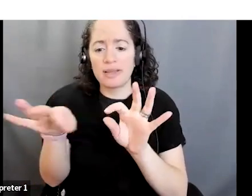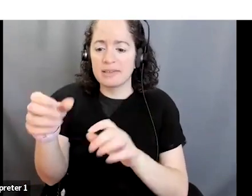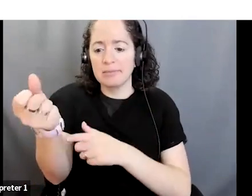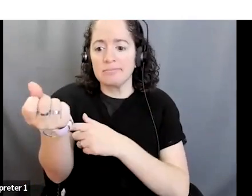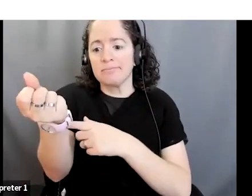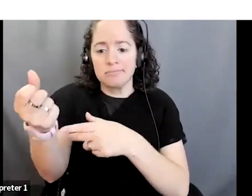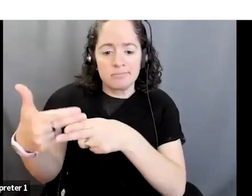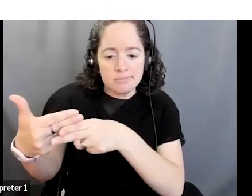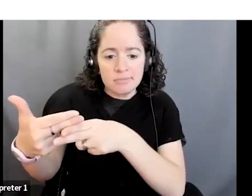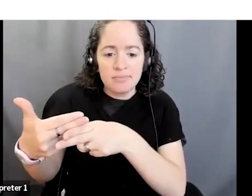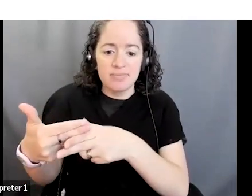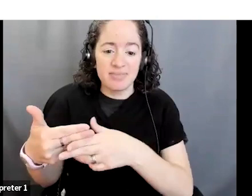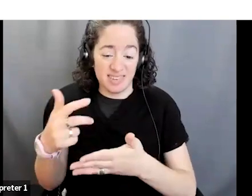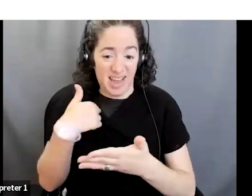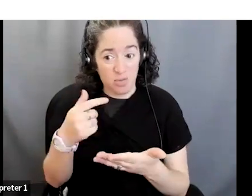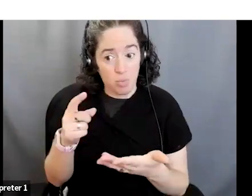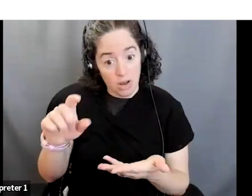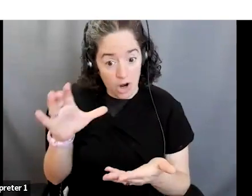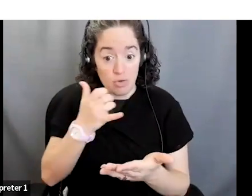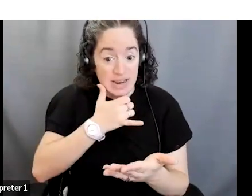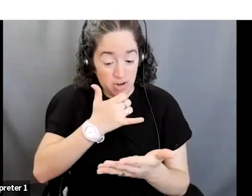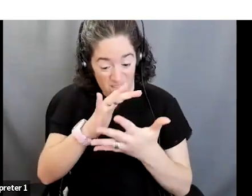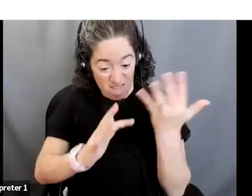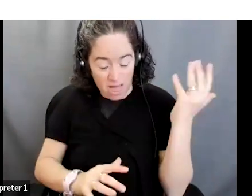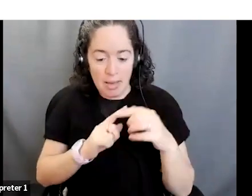and we discovered about four of them via automation.